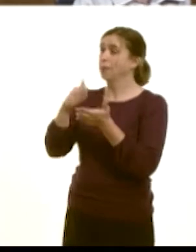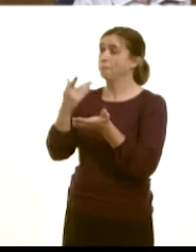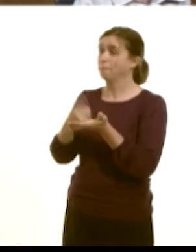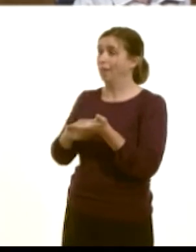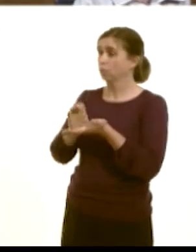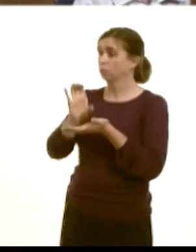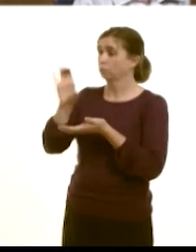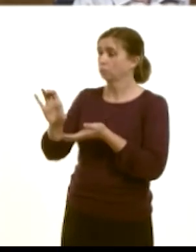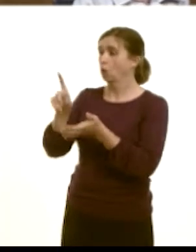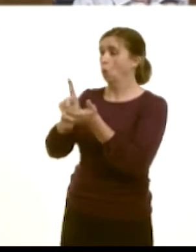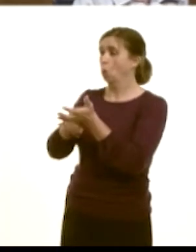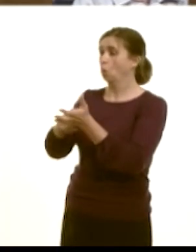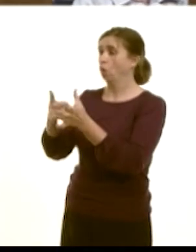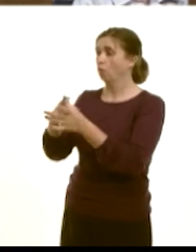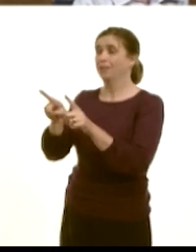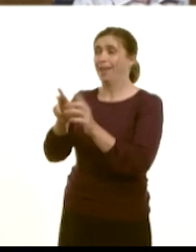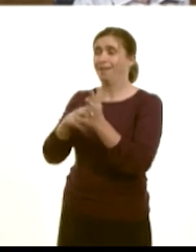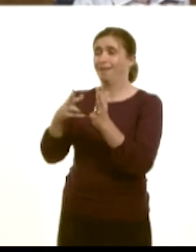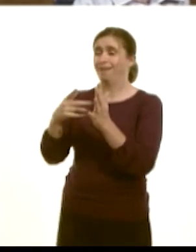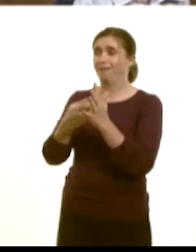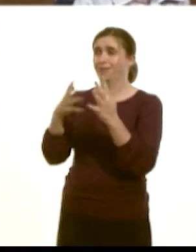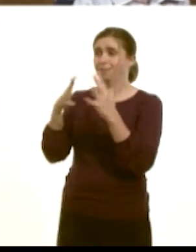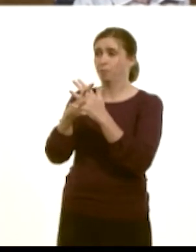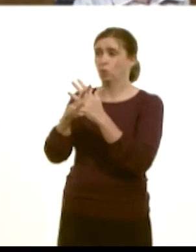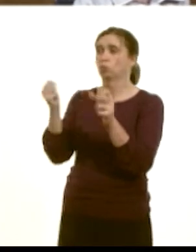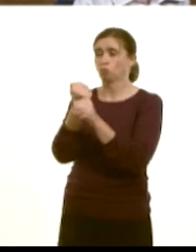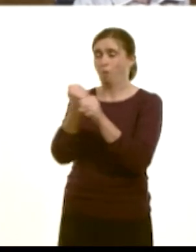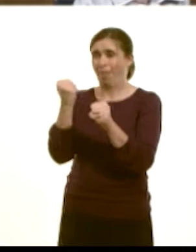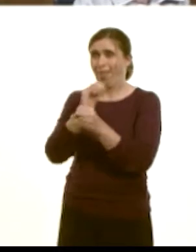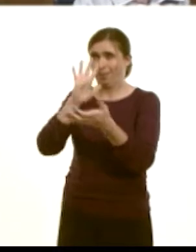and NRW to repair the damages of last winter.